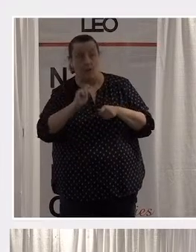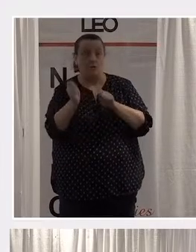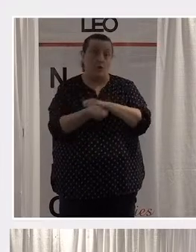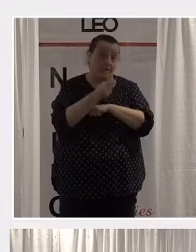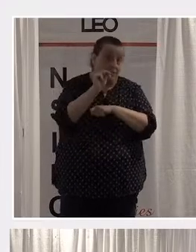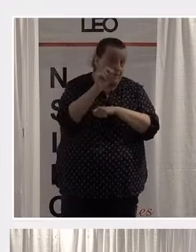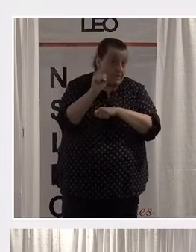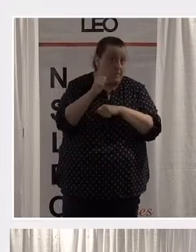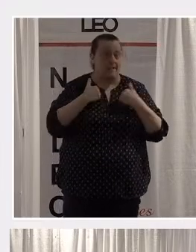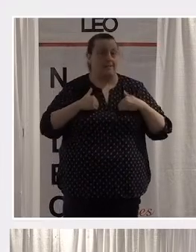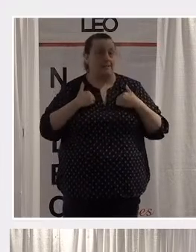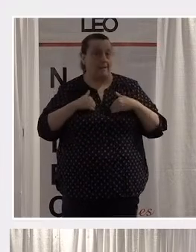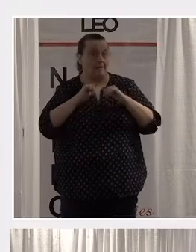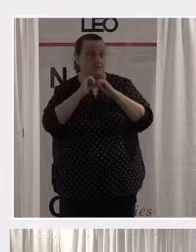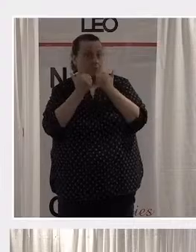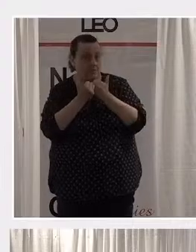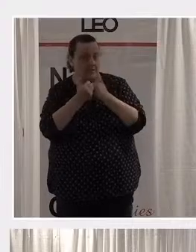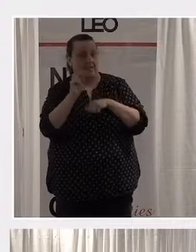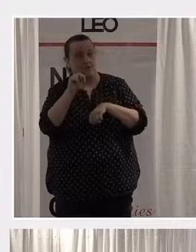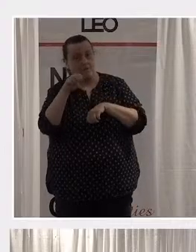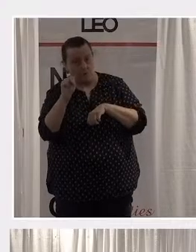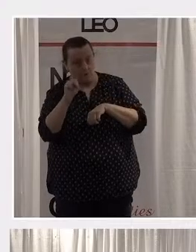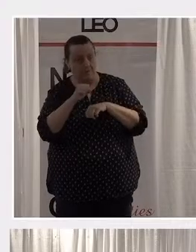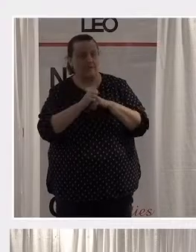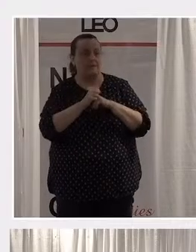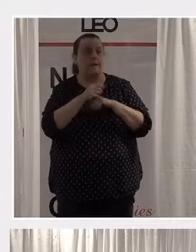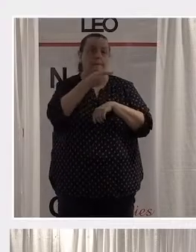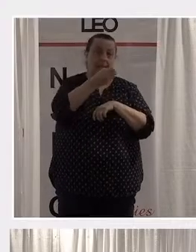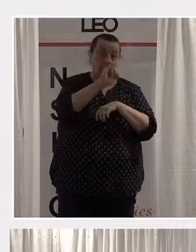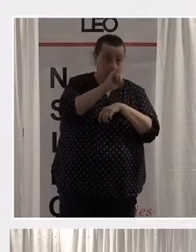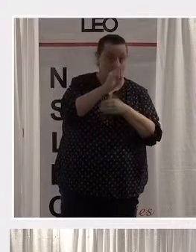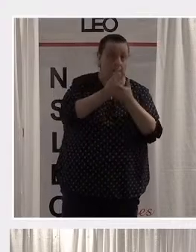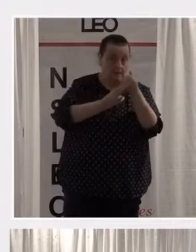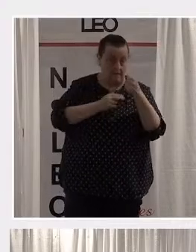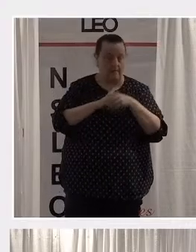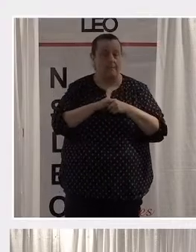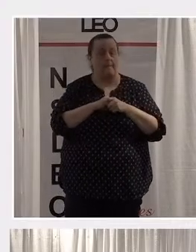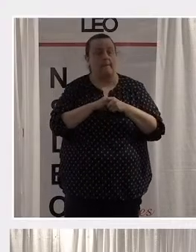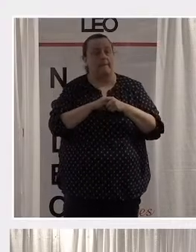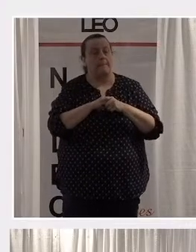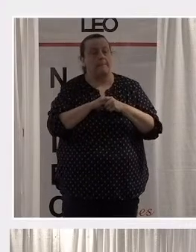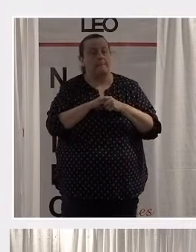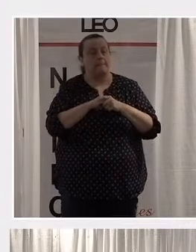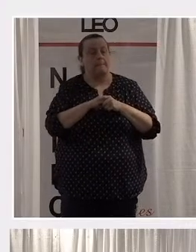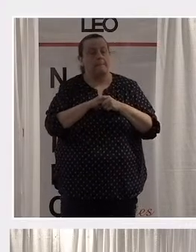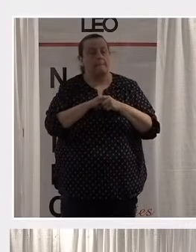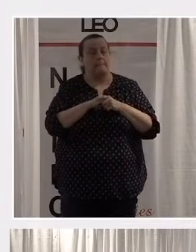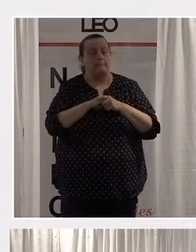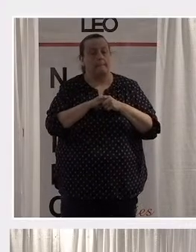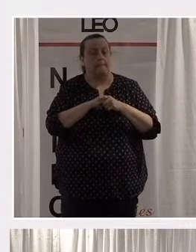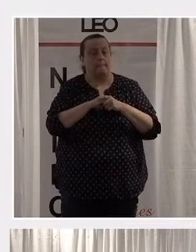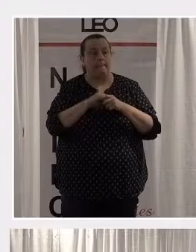LUNG ASSOCIATION OF NOVA SCOTIA AND PRINCE EDWARD ISLAND AND ALSO MY BOARD,